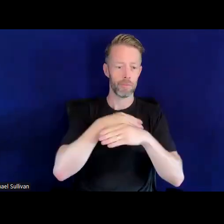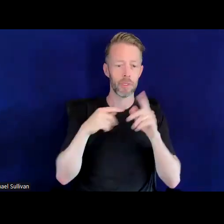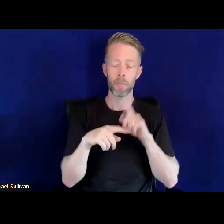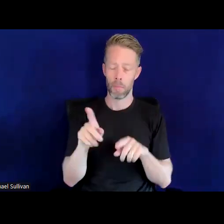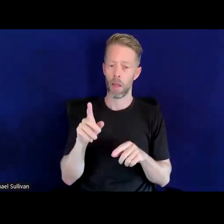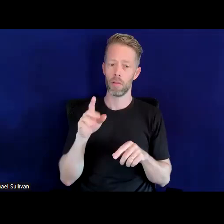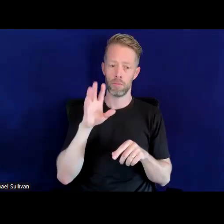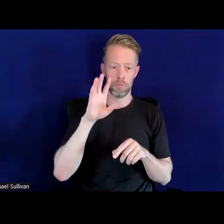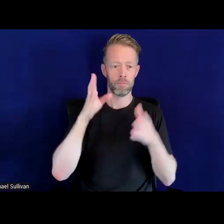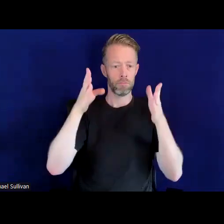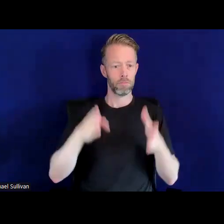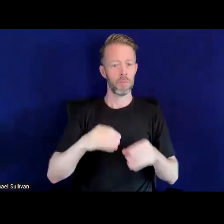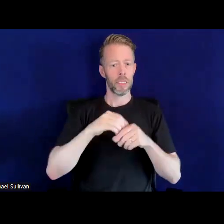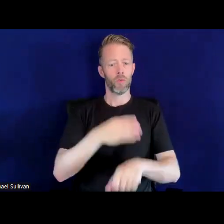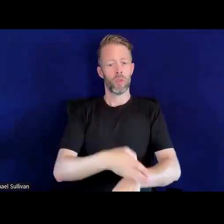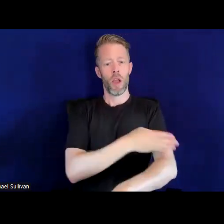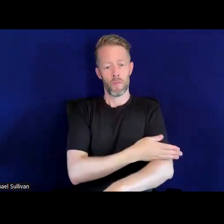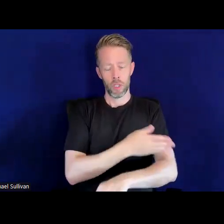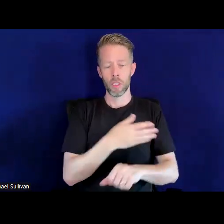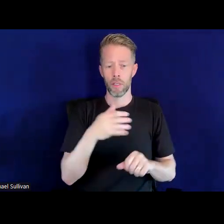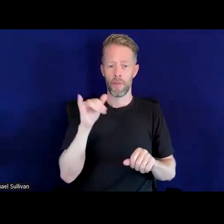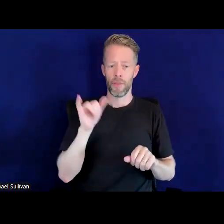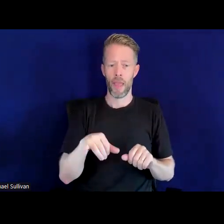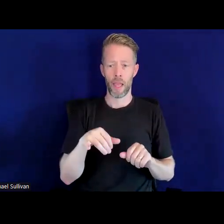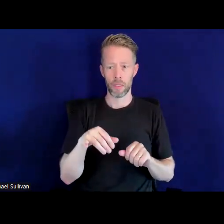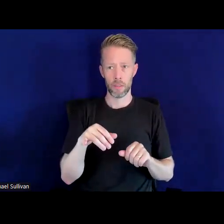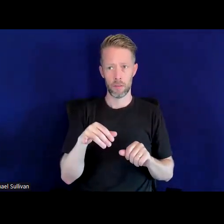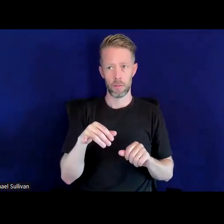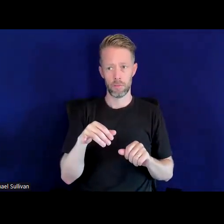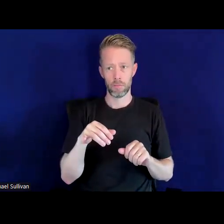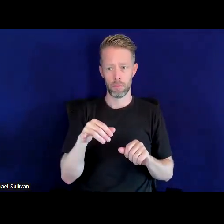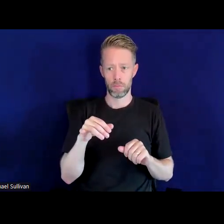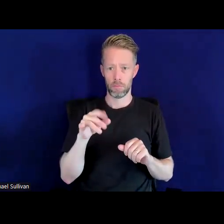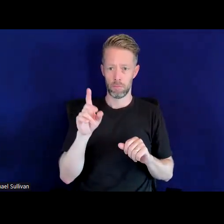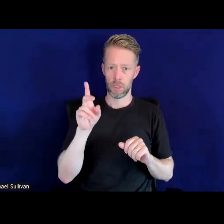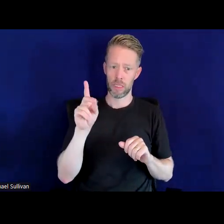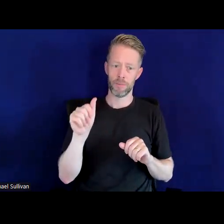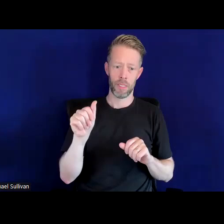recovery, you know, that's something that is a disability